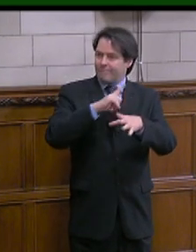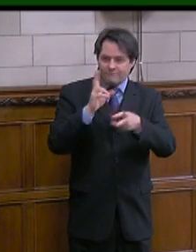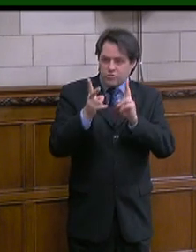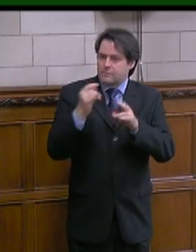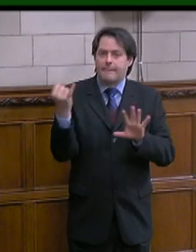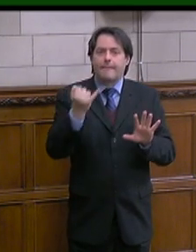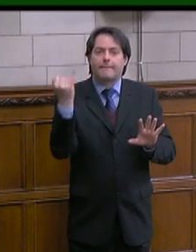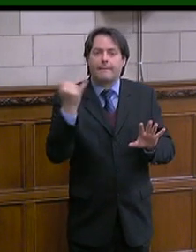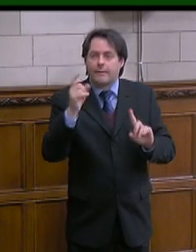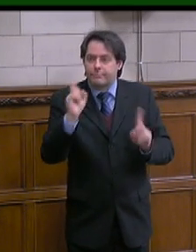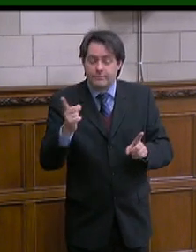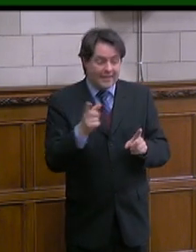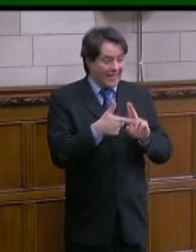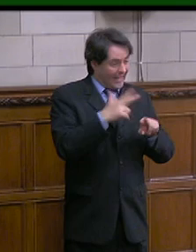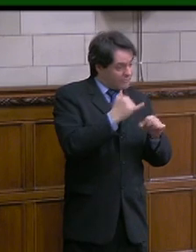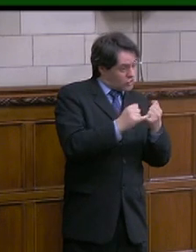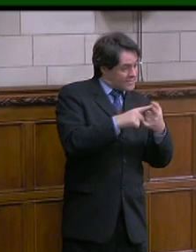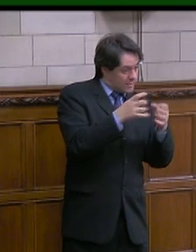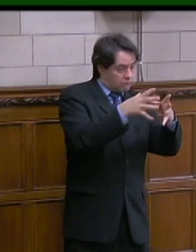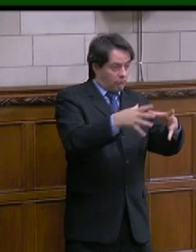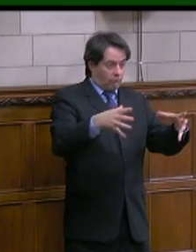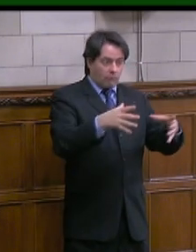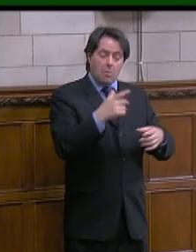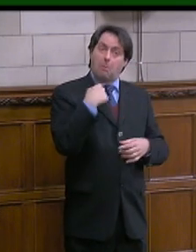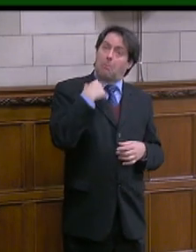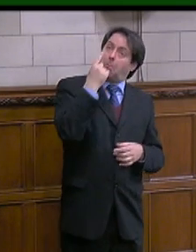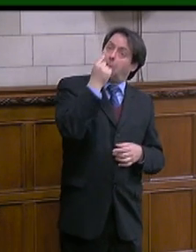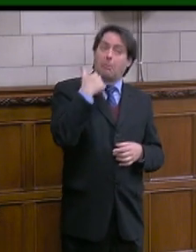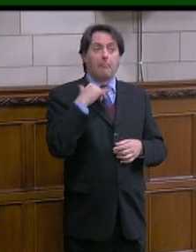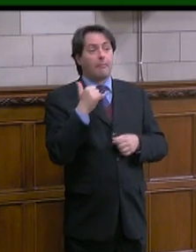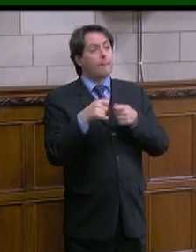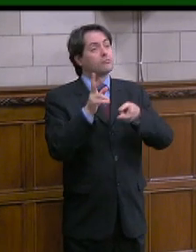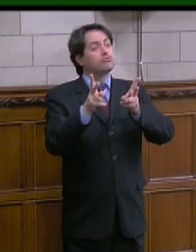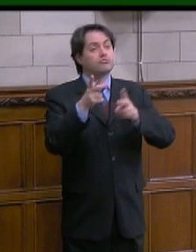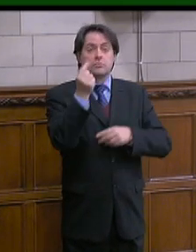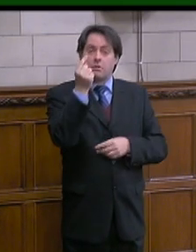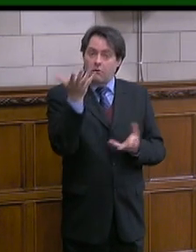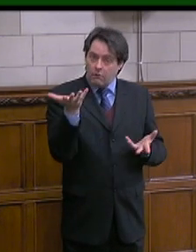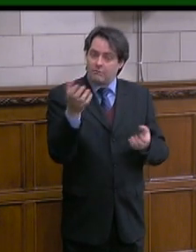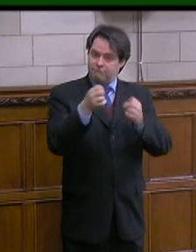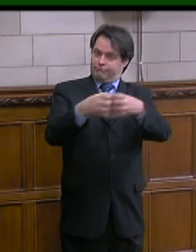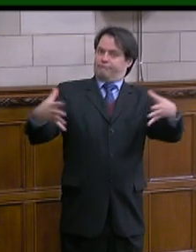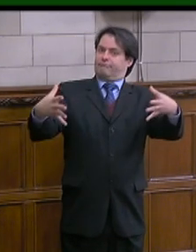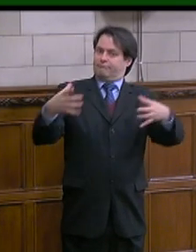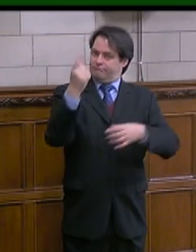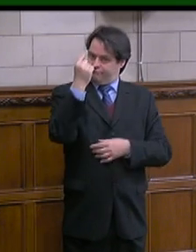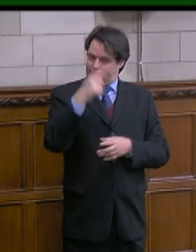A GCSE could lead to more people considering interpreting for deaf people as a career.